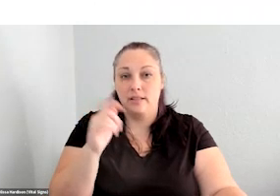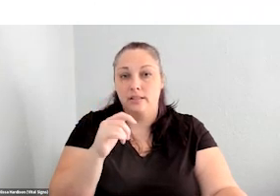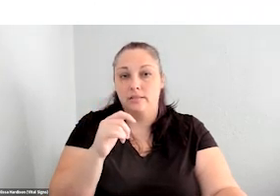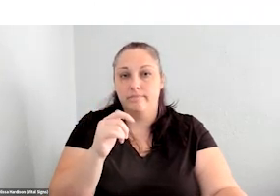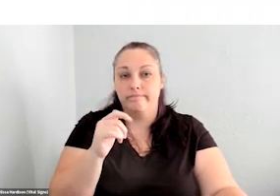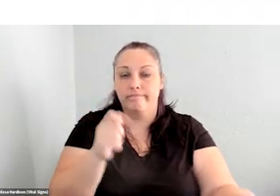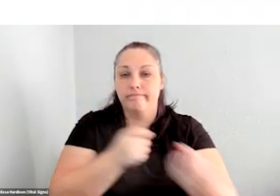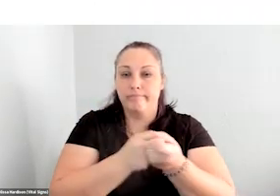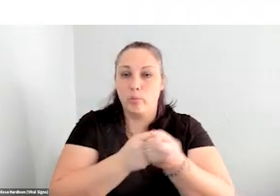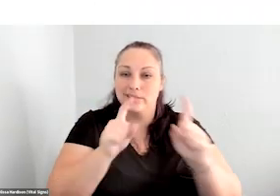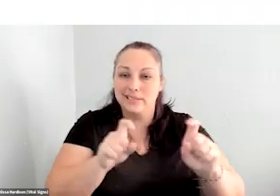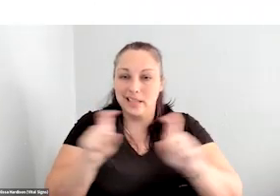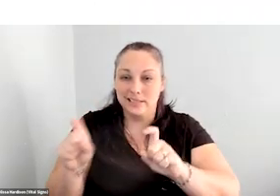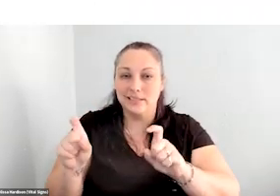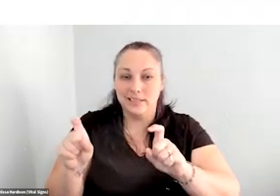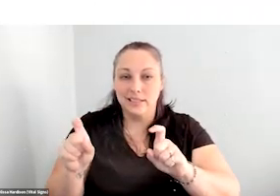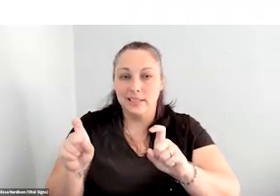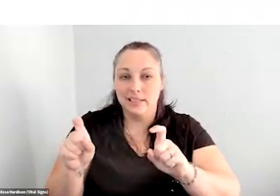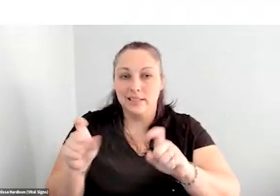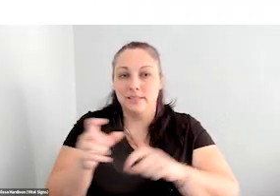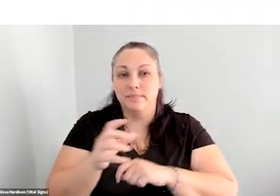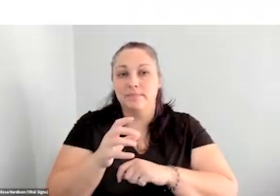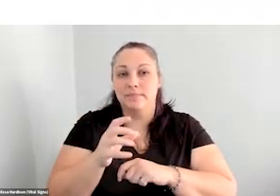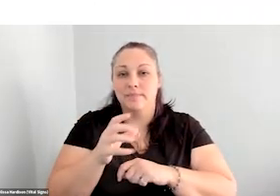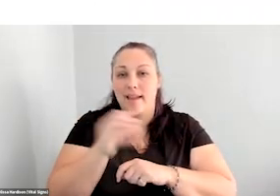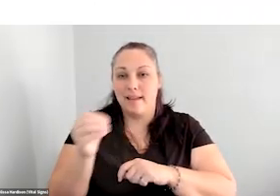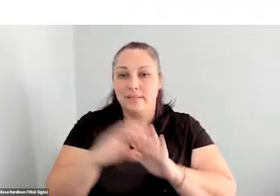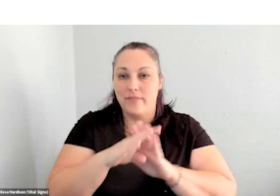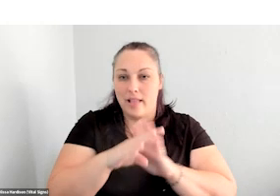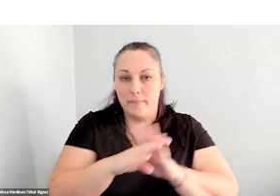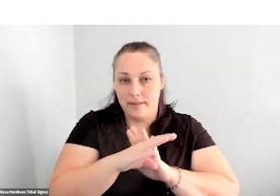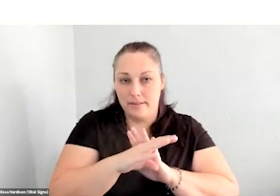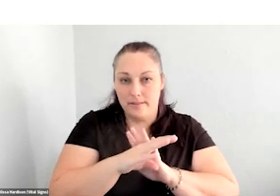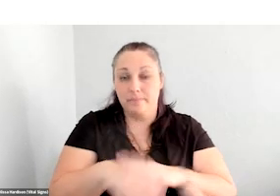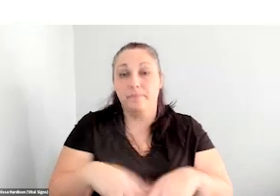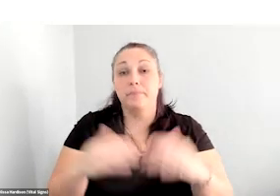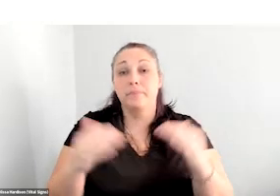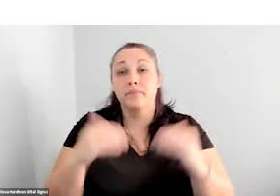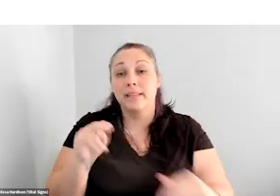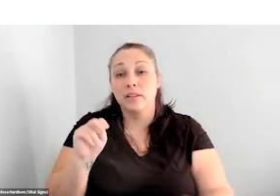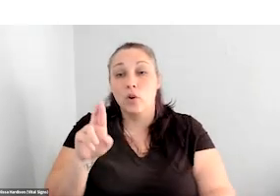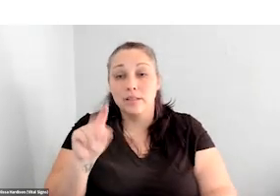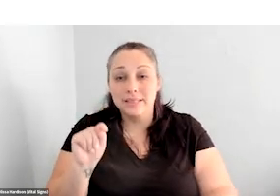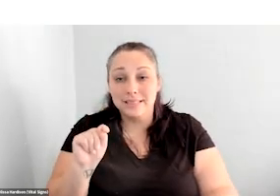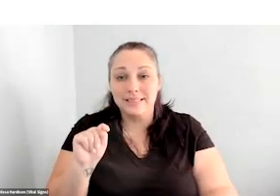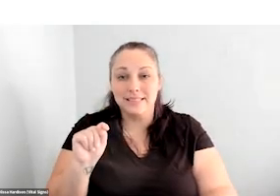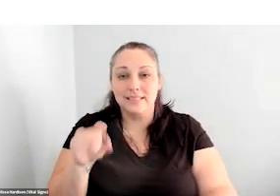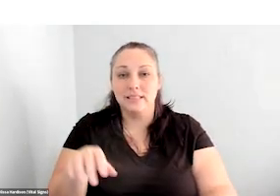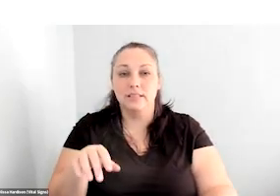And the NRT program supports the development of skills needed to pursue STEM careers in graduate students.